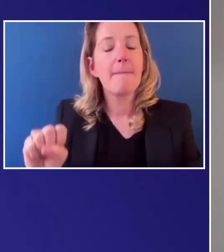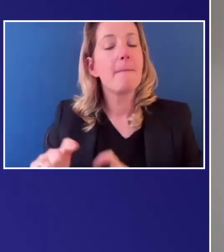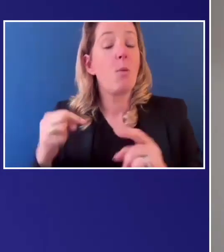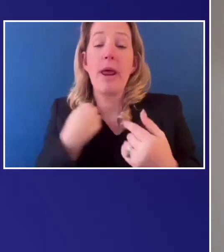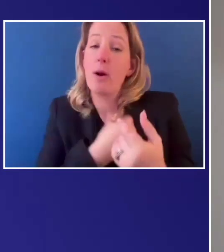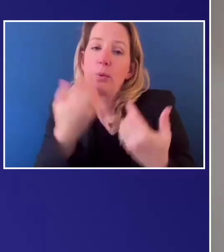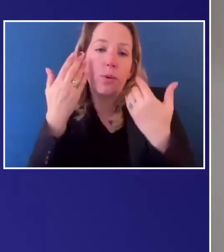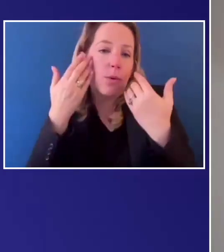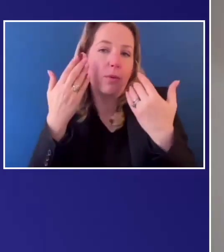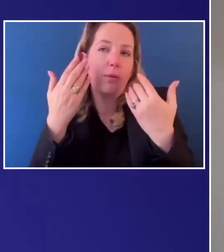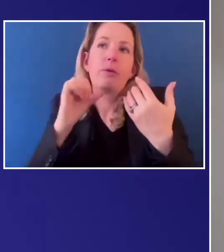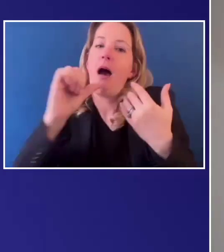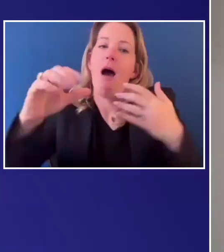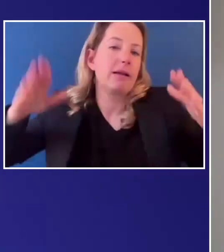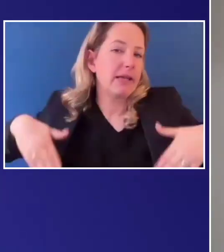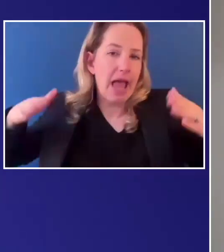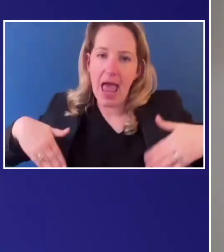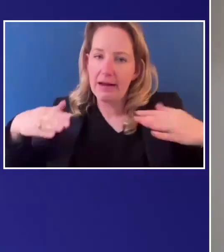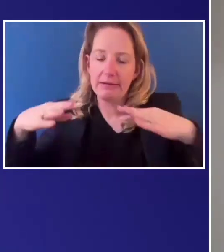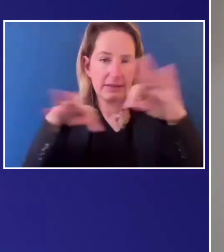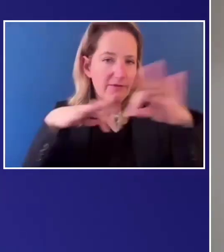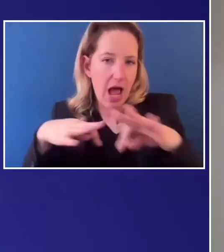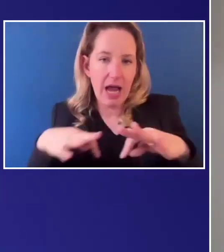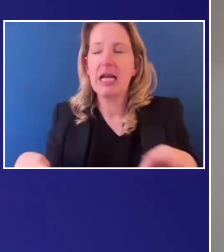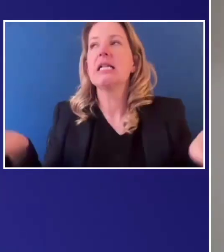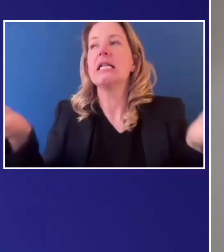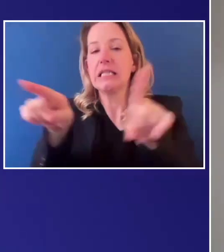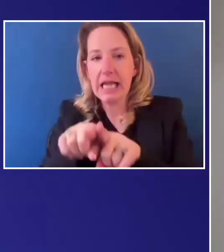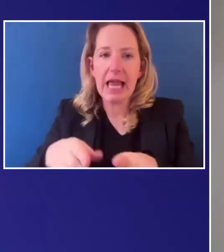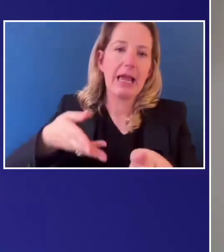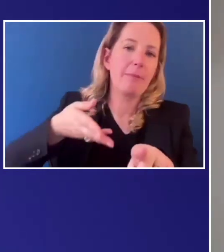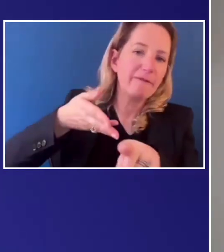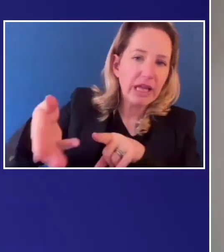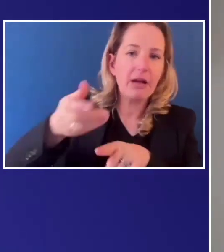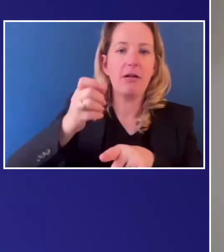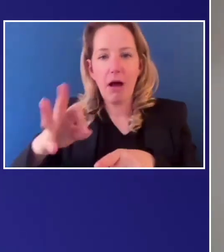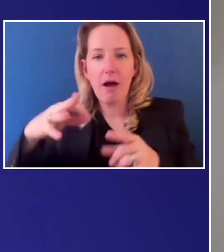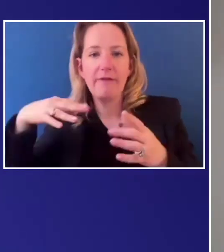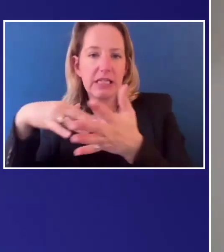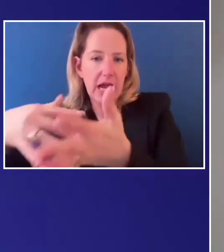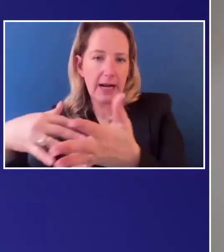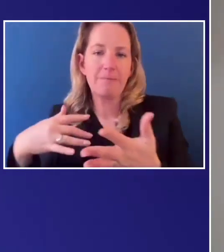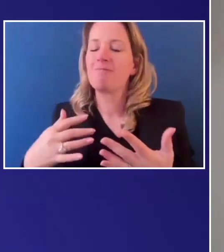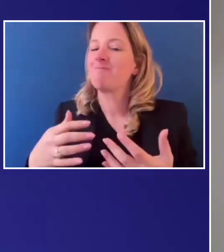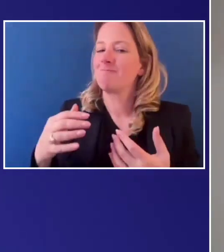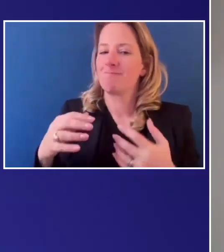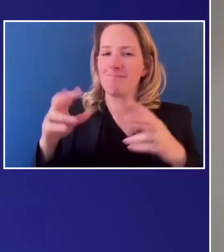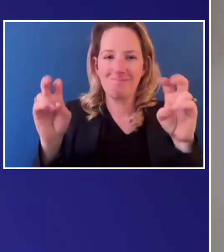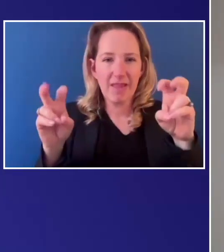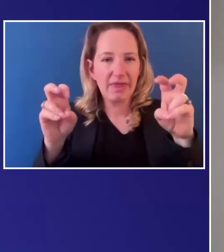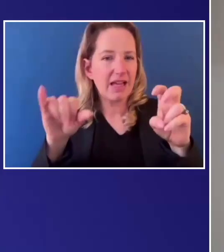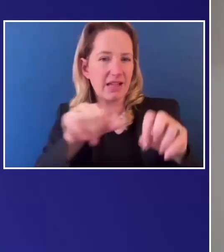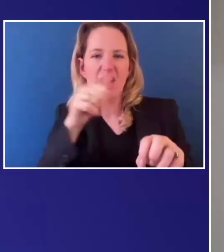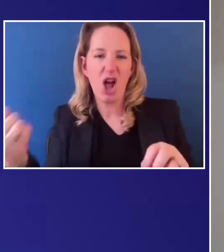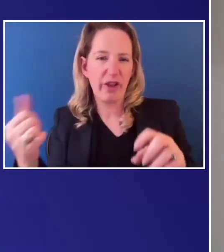In the forthcoming presentation, Preston, you asked about the definition of working and earnings earlier. Same field of study is another definition